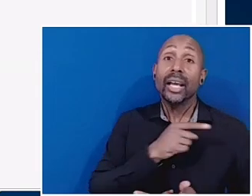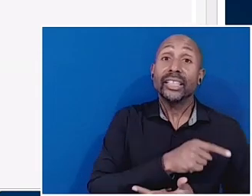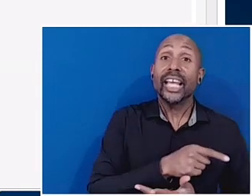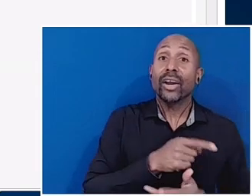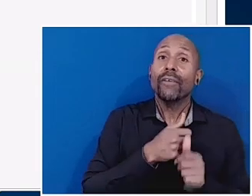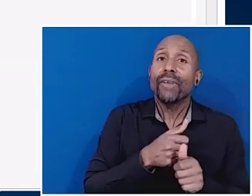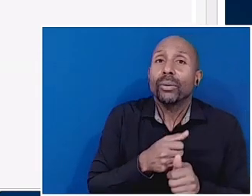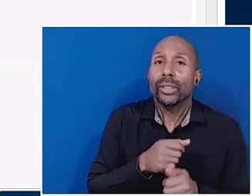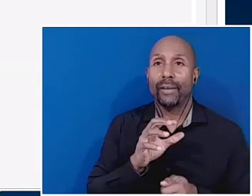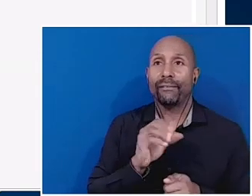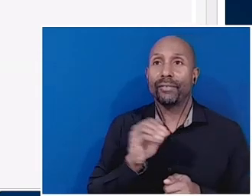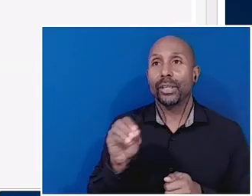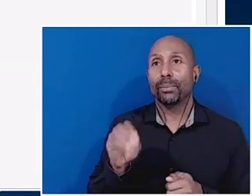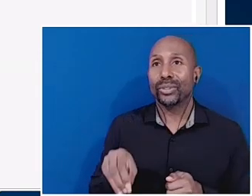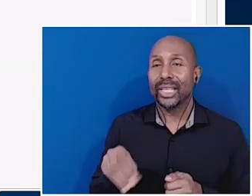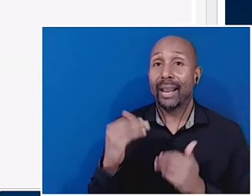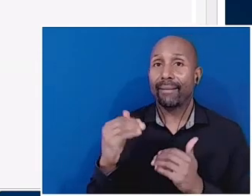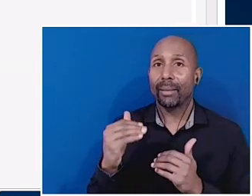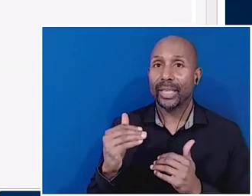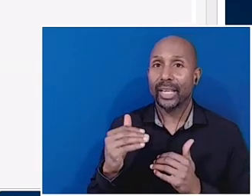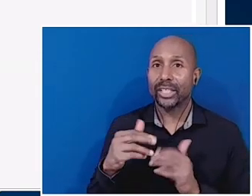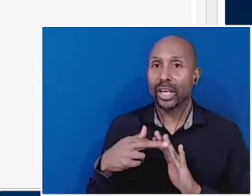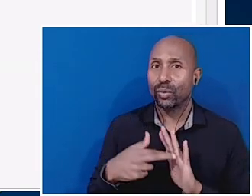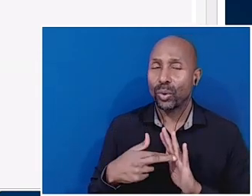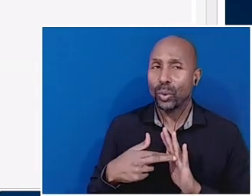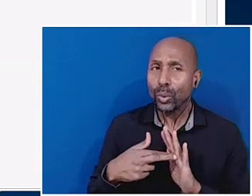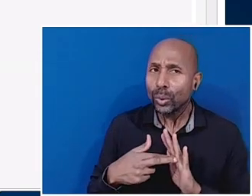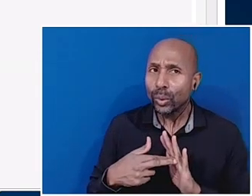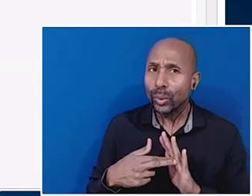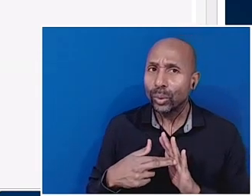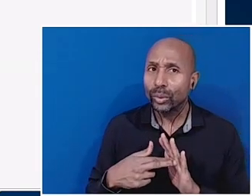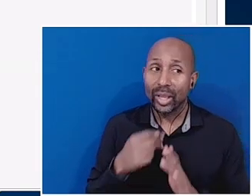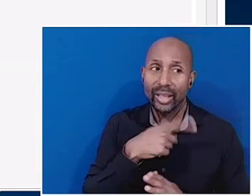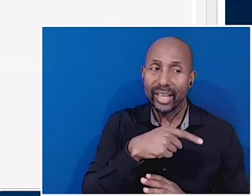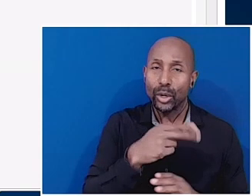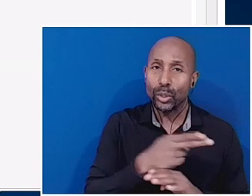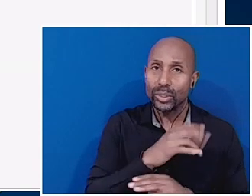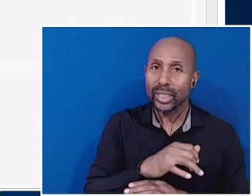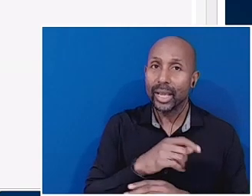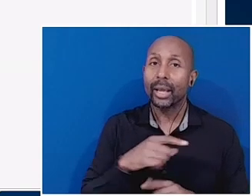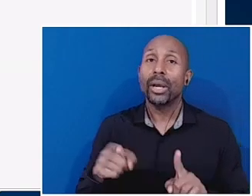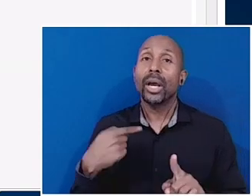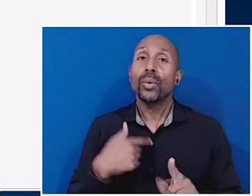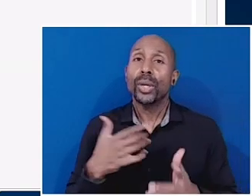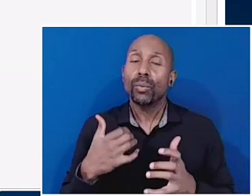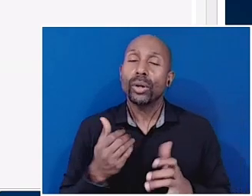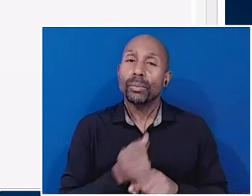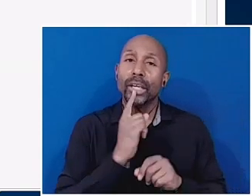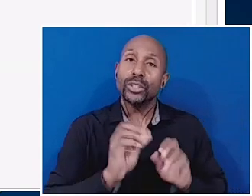And we want to be very clear that, yeah, you know, you may actually have to visit that building. You may actually have to